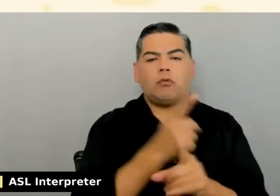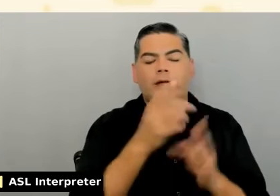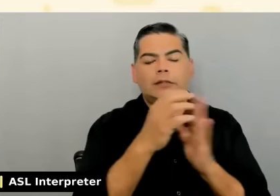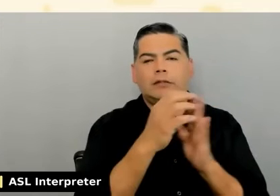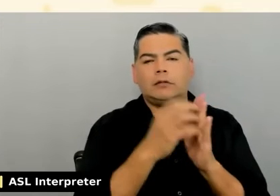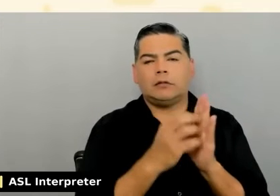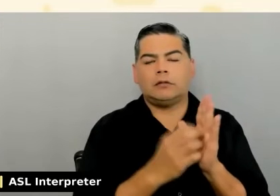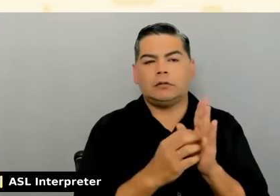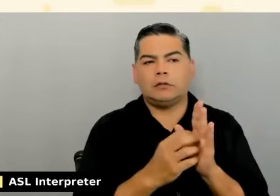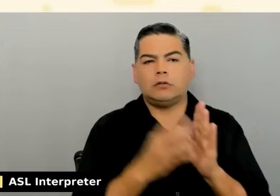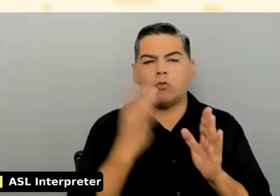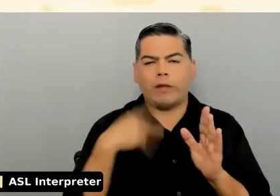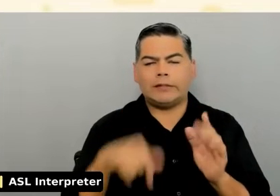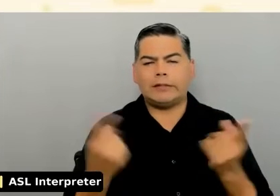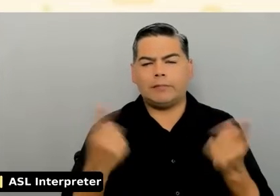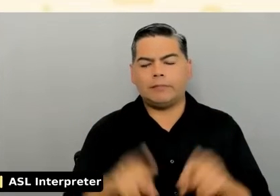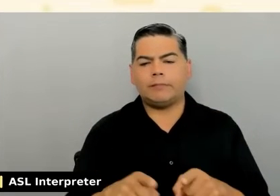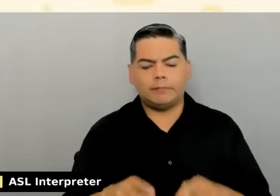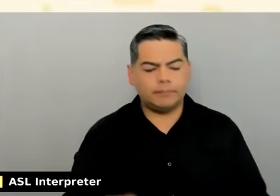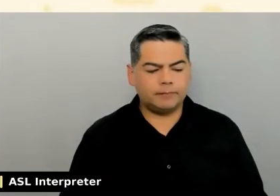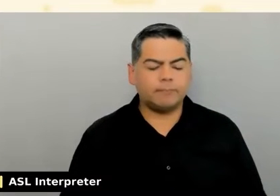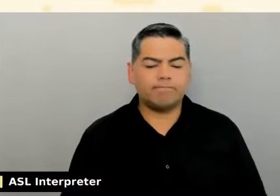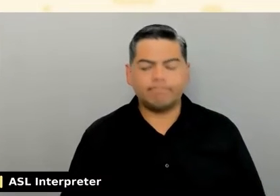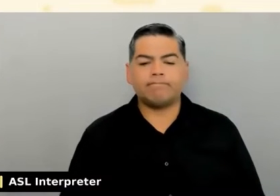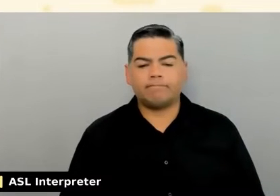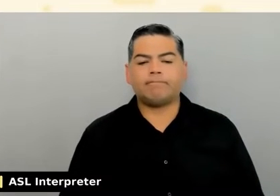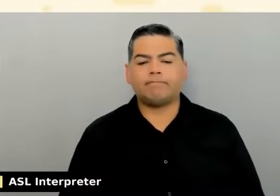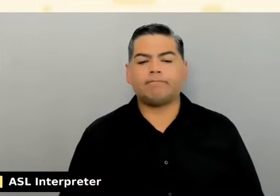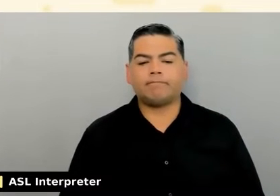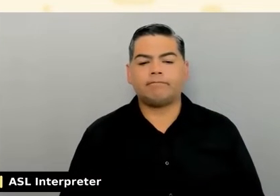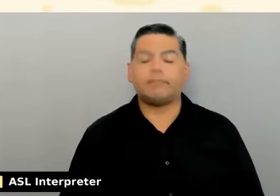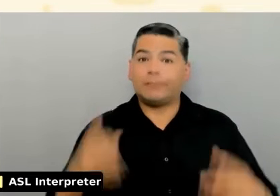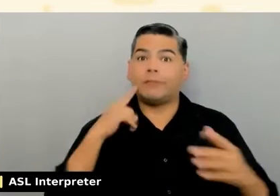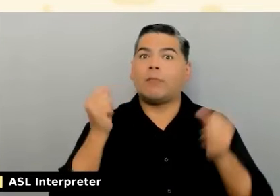Now, why does this happen? There are multiple reasons.